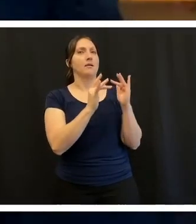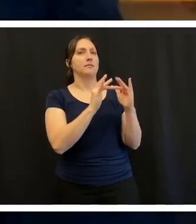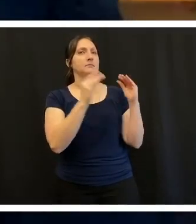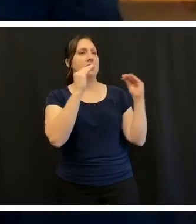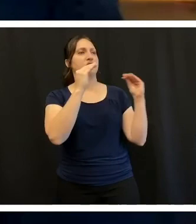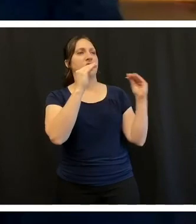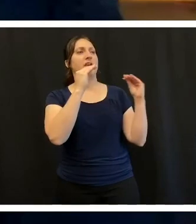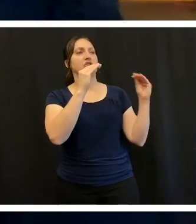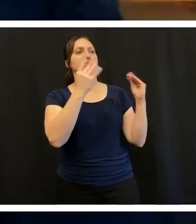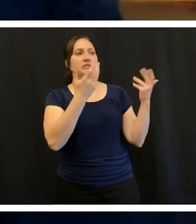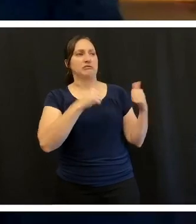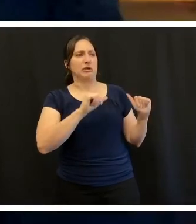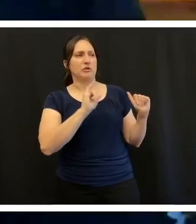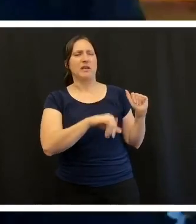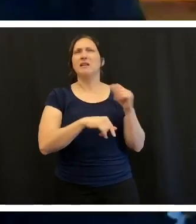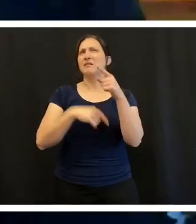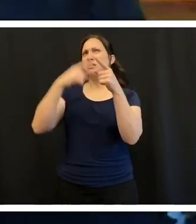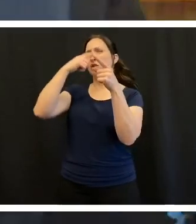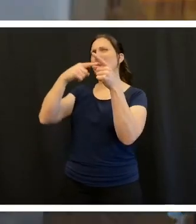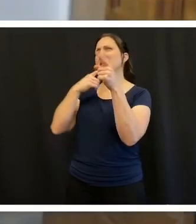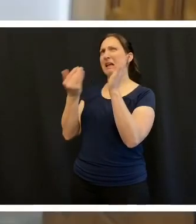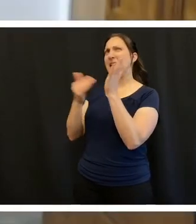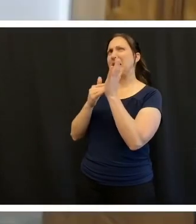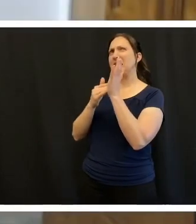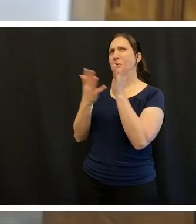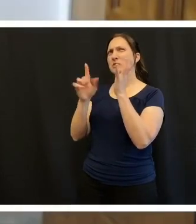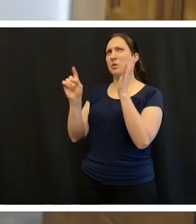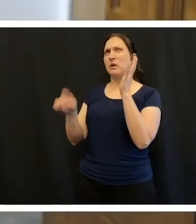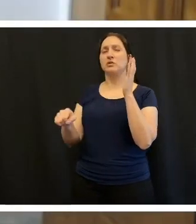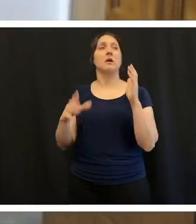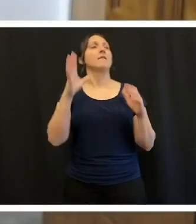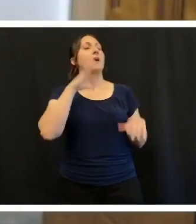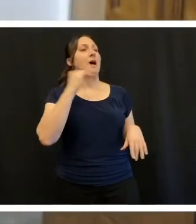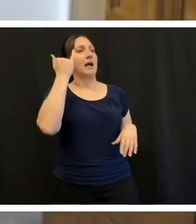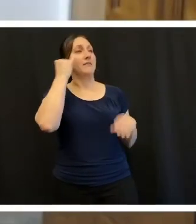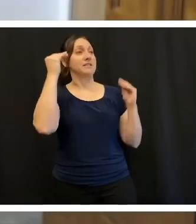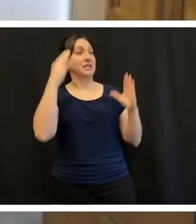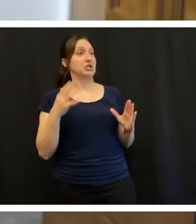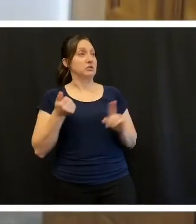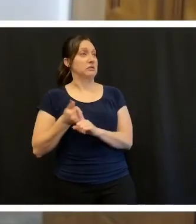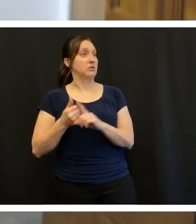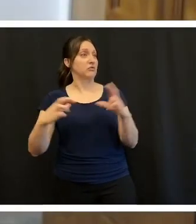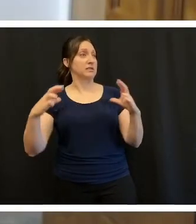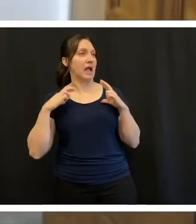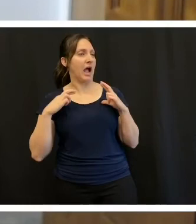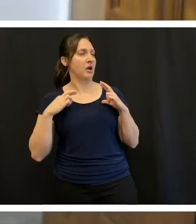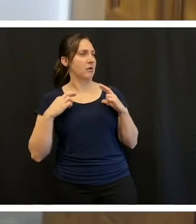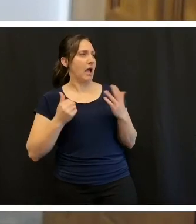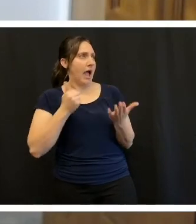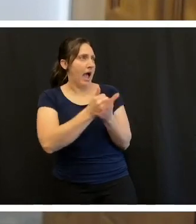Say that again. How can retired educators help with the online education effort?